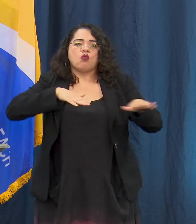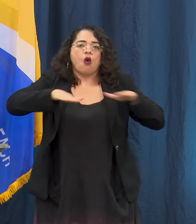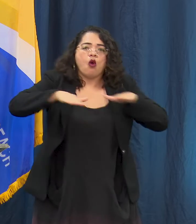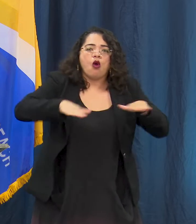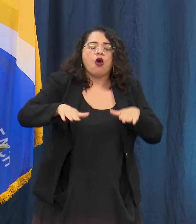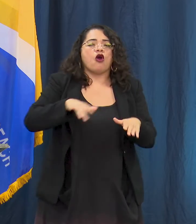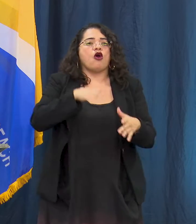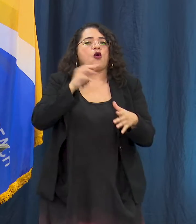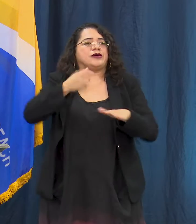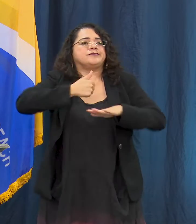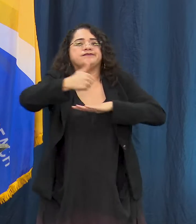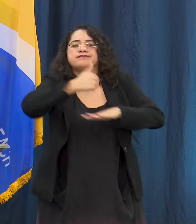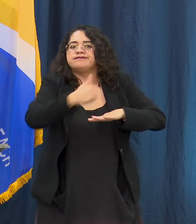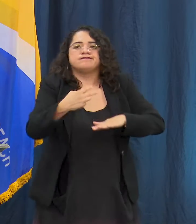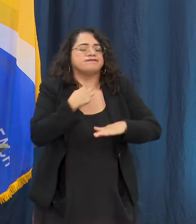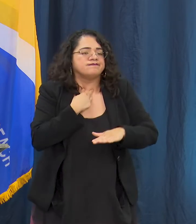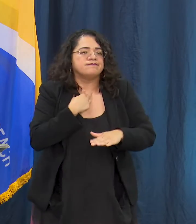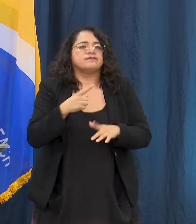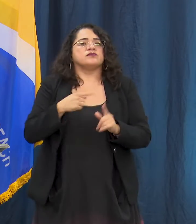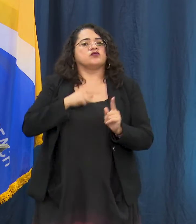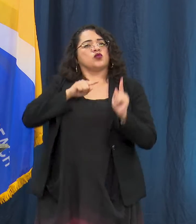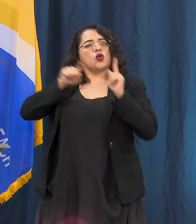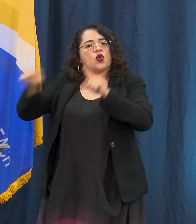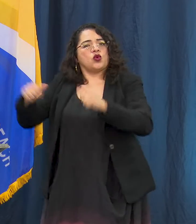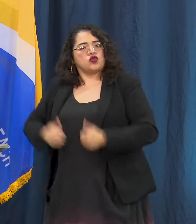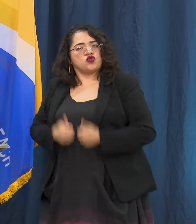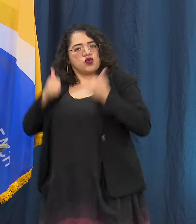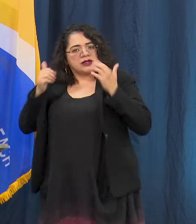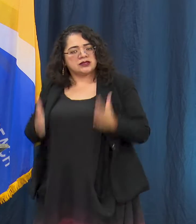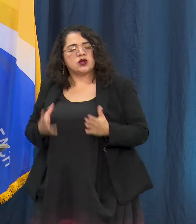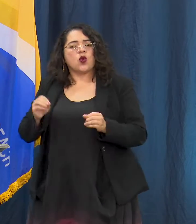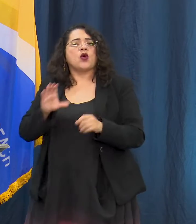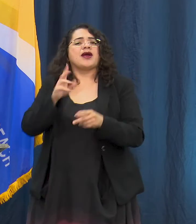residences and their caregivers. The mobile testing unit will also serve